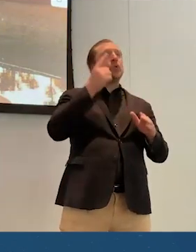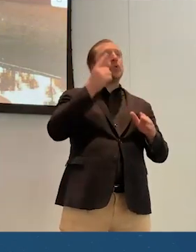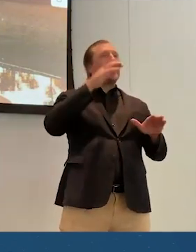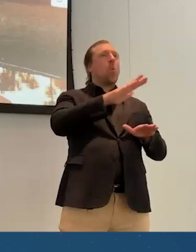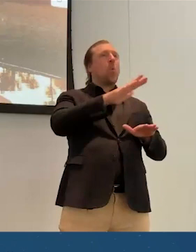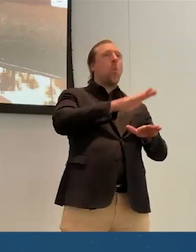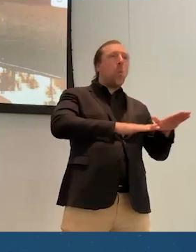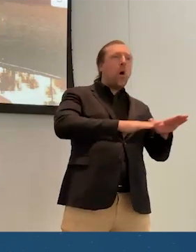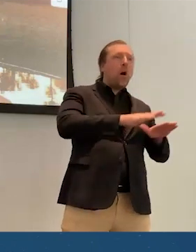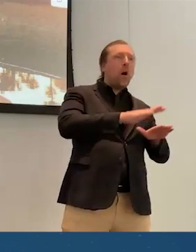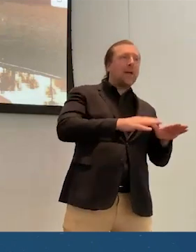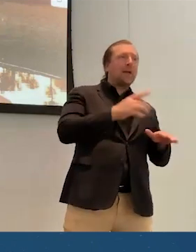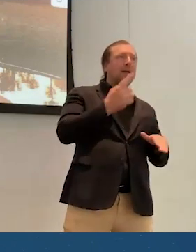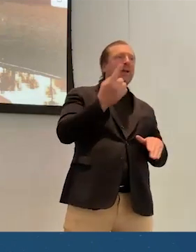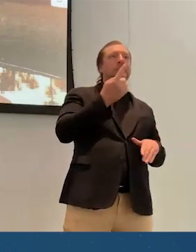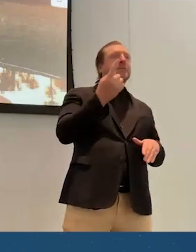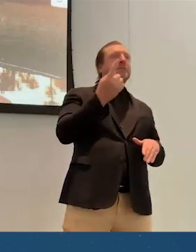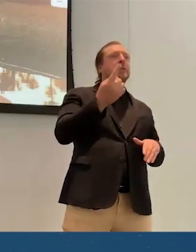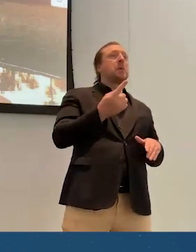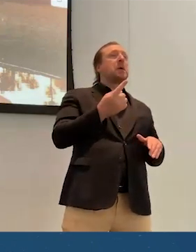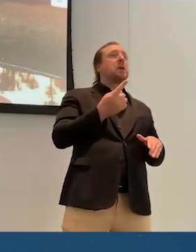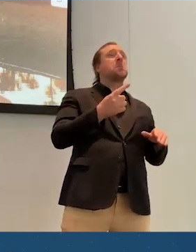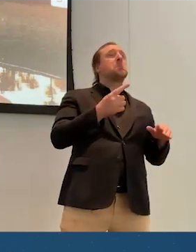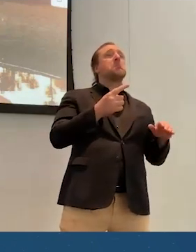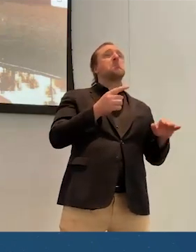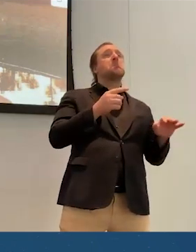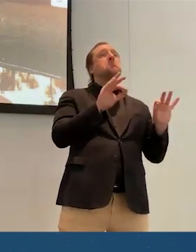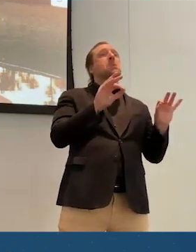new to you, something you've never experienced before.